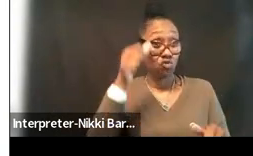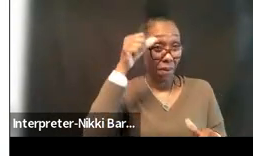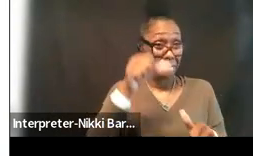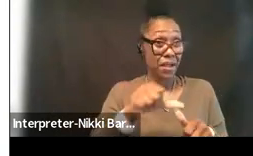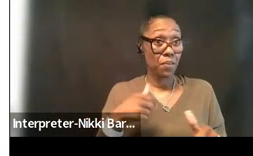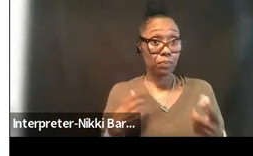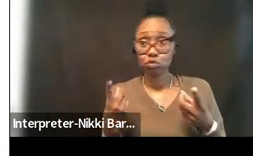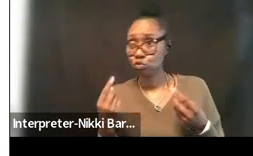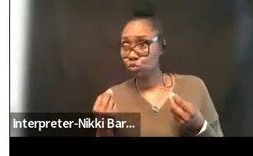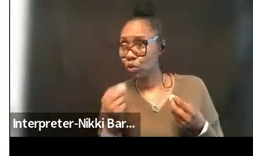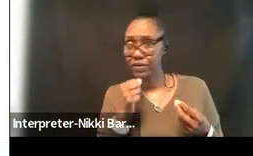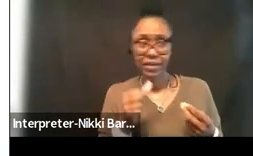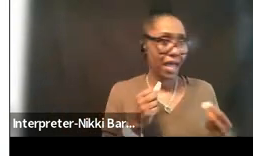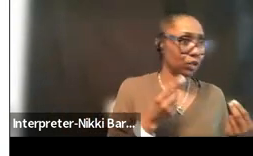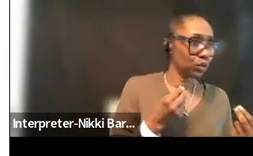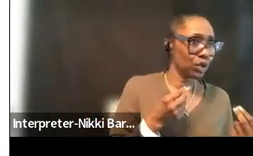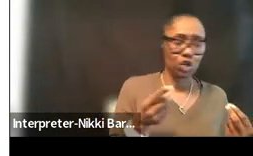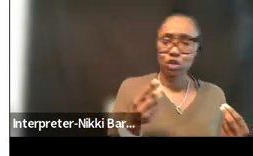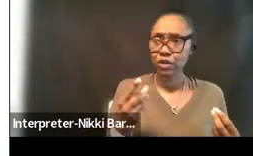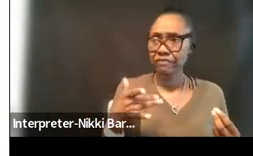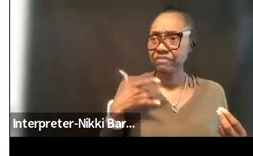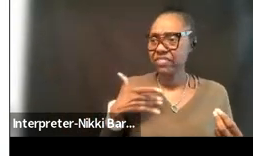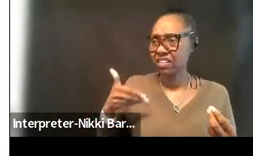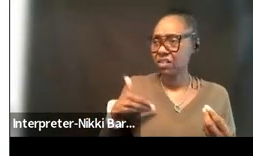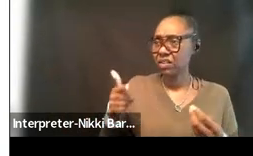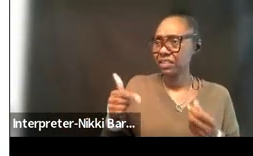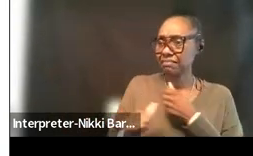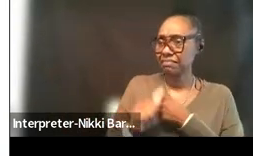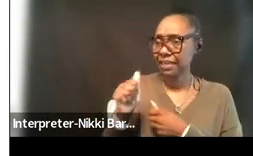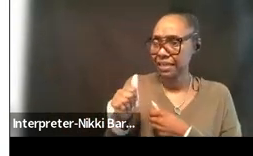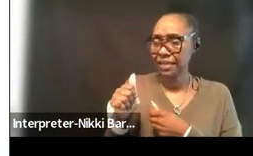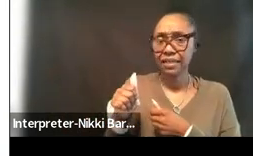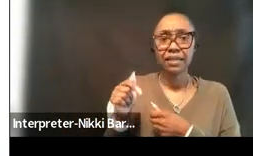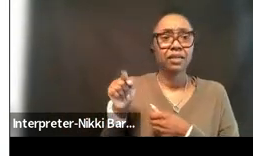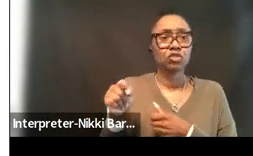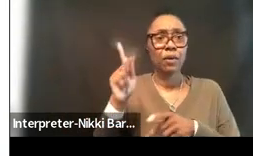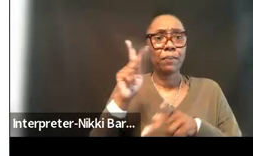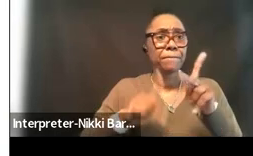This means you are sensing a danger. So an individual's dukes are up, so to speak.